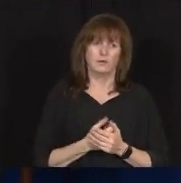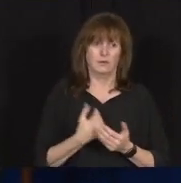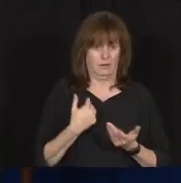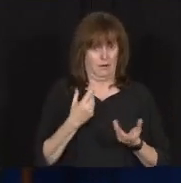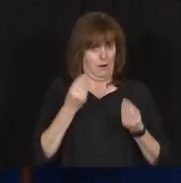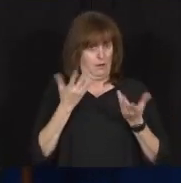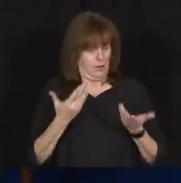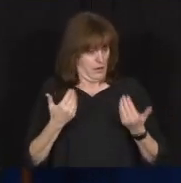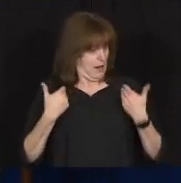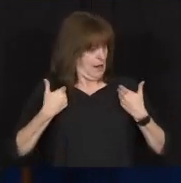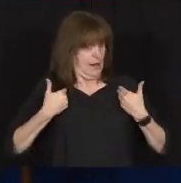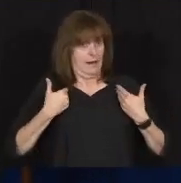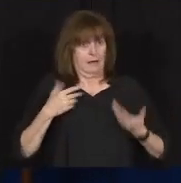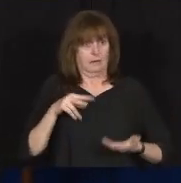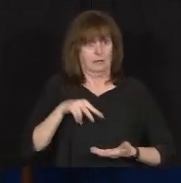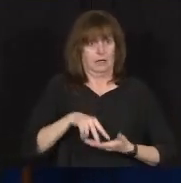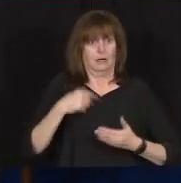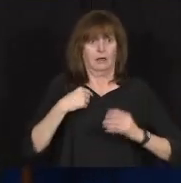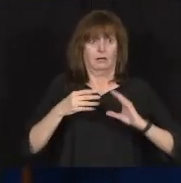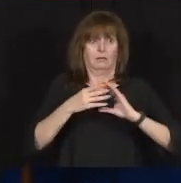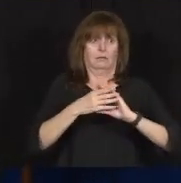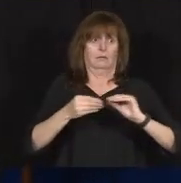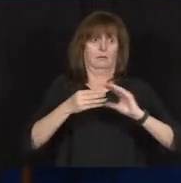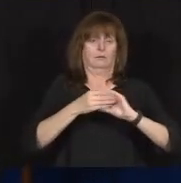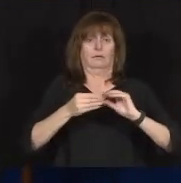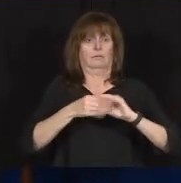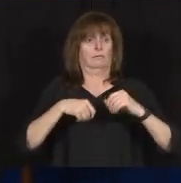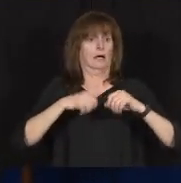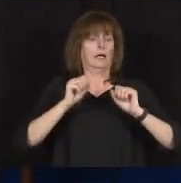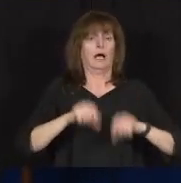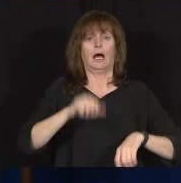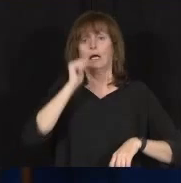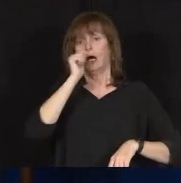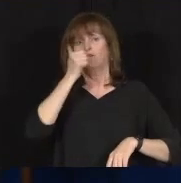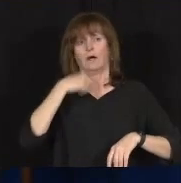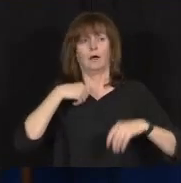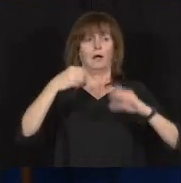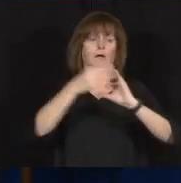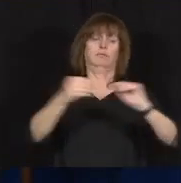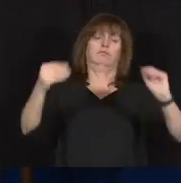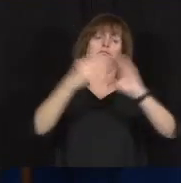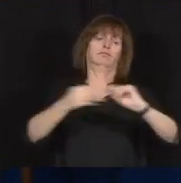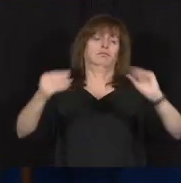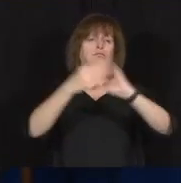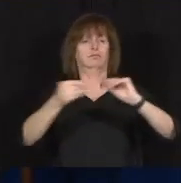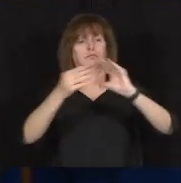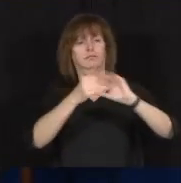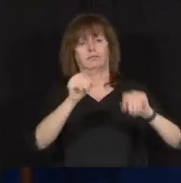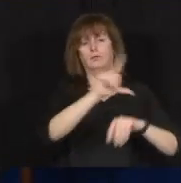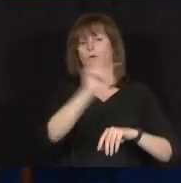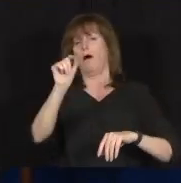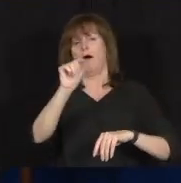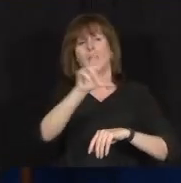I can come out and talk about 20 companies a day that are helping out.